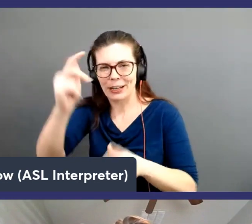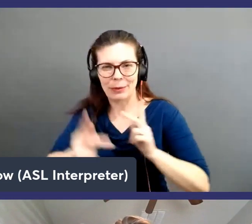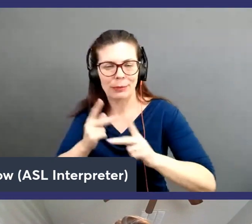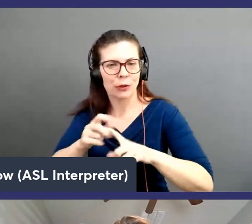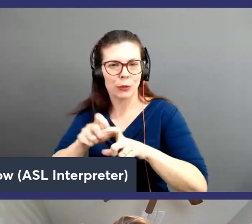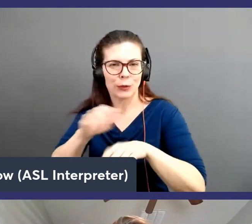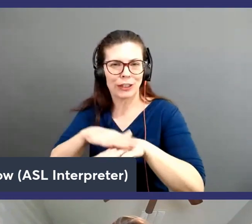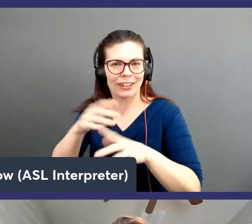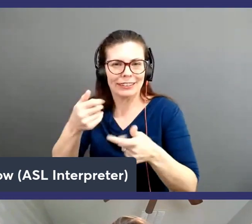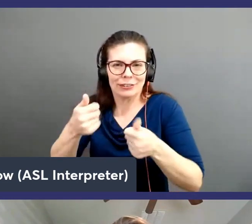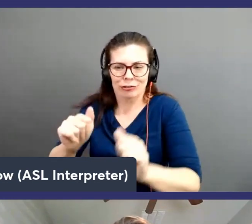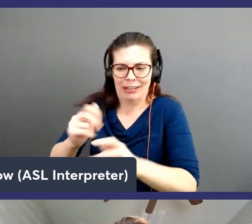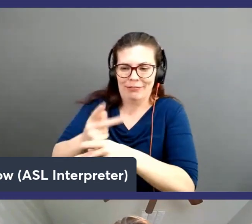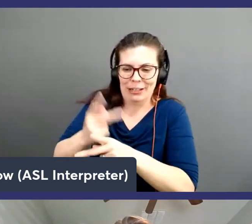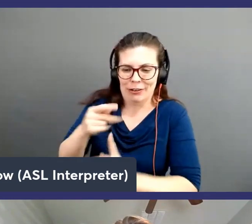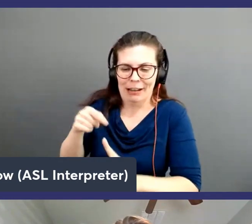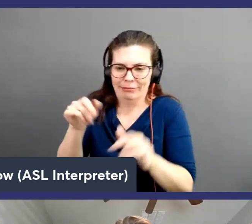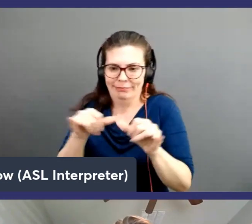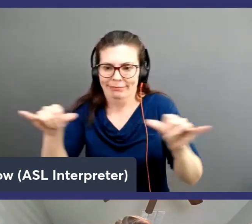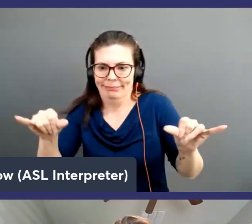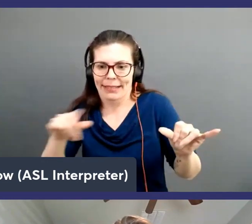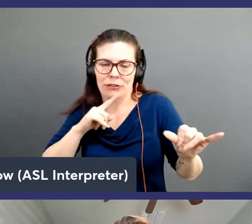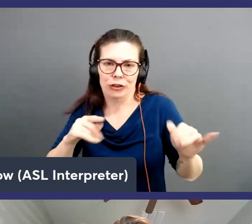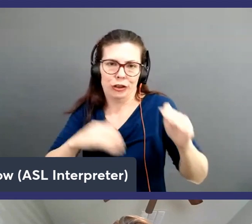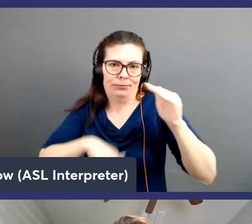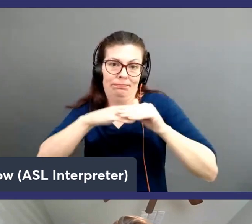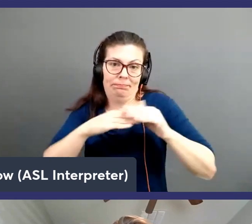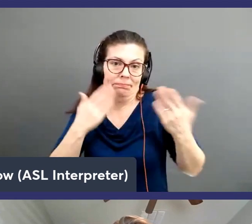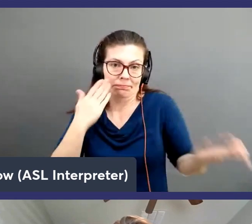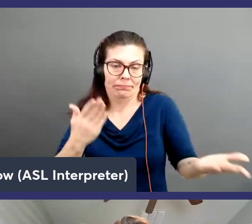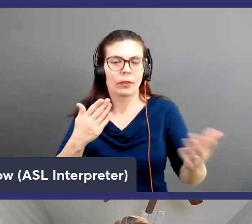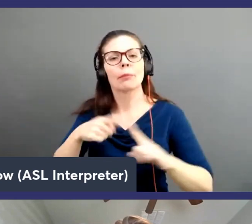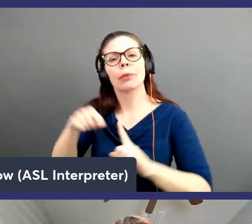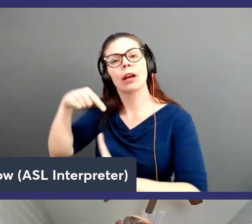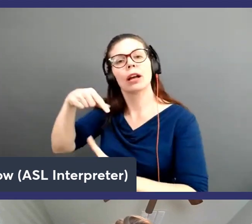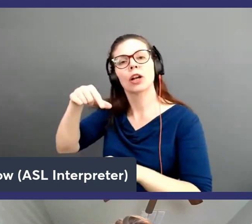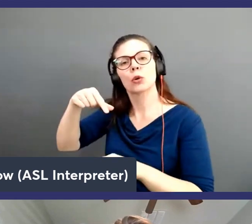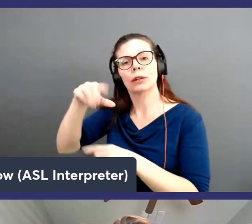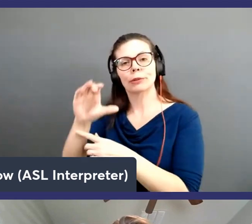But basically, in a quantum computer, you can have what's called a superposition,